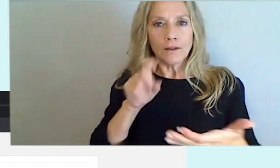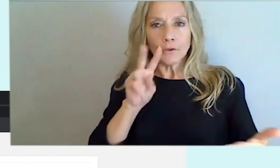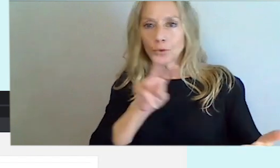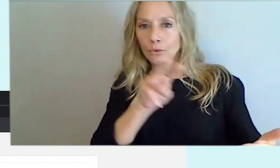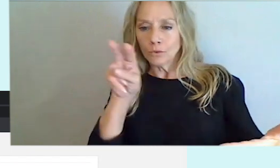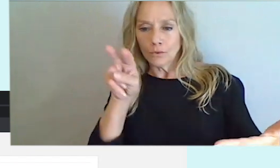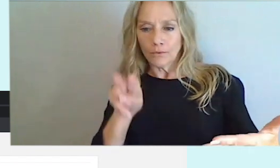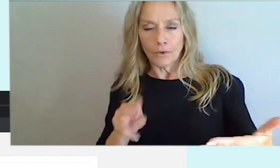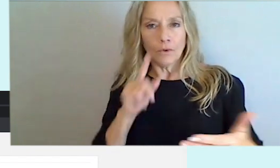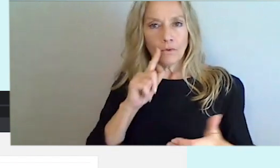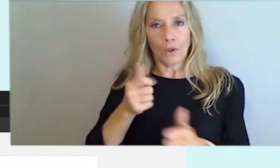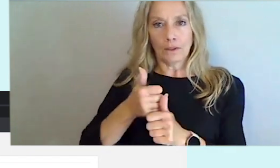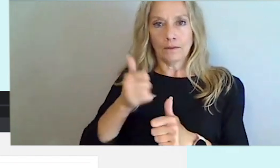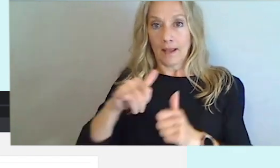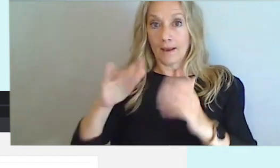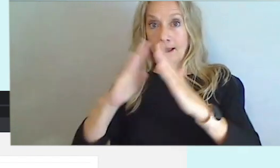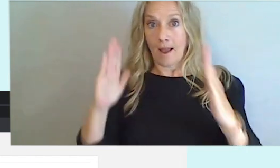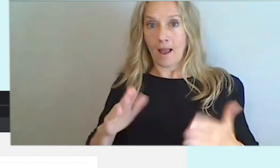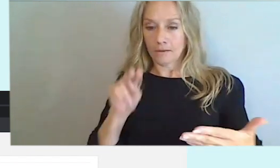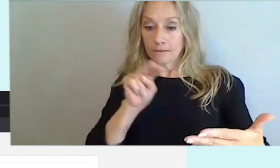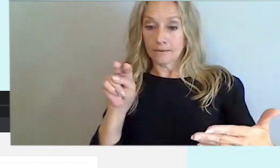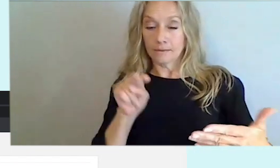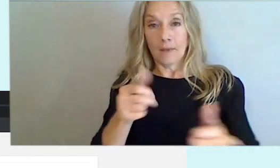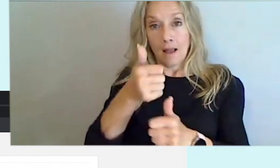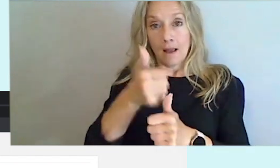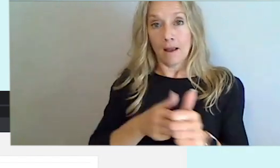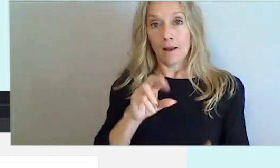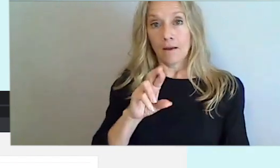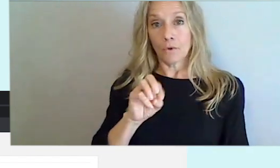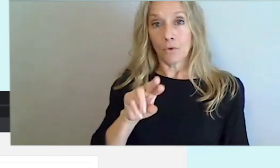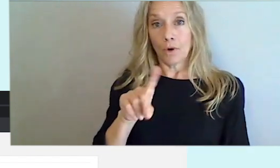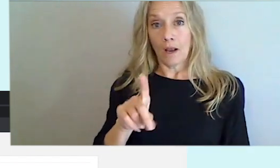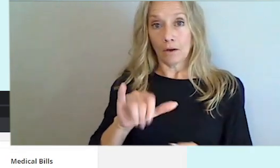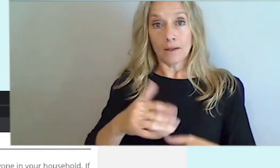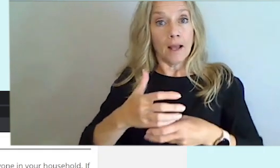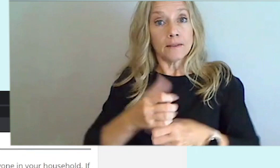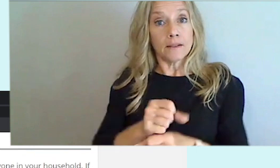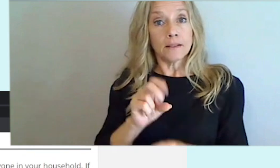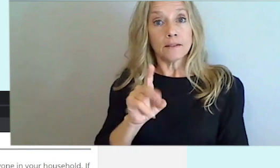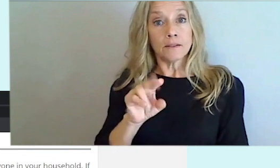Remember, every record on the summary page must be reviewed before moving forward.